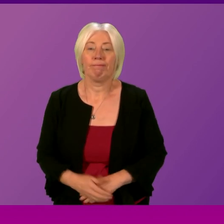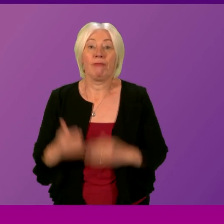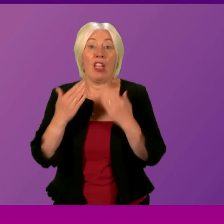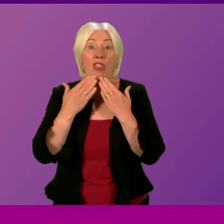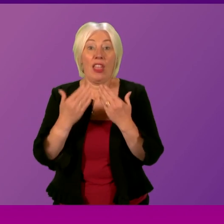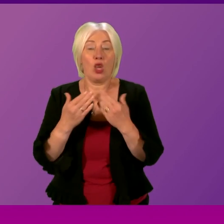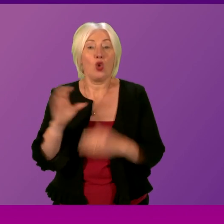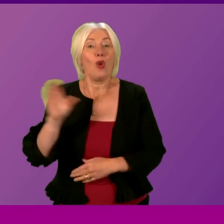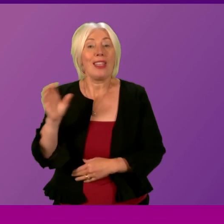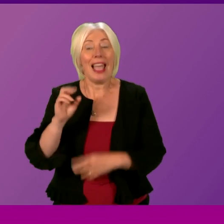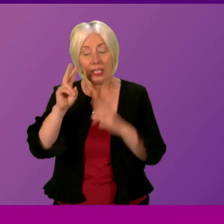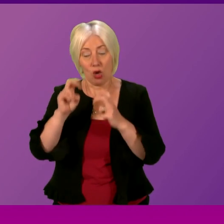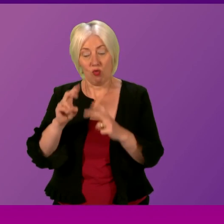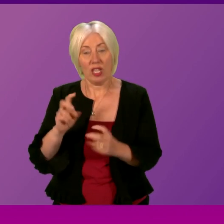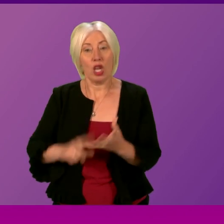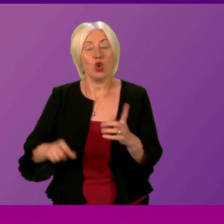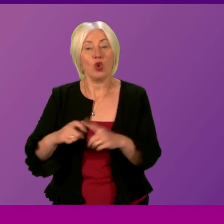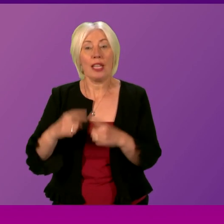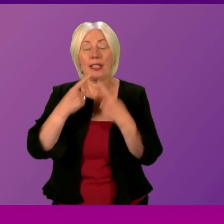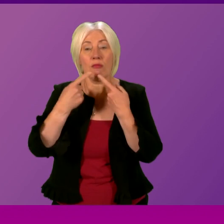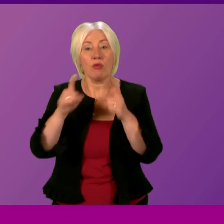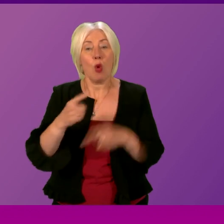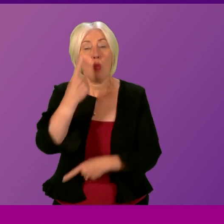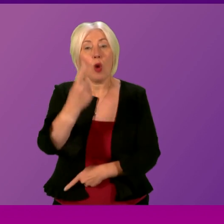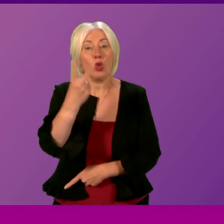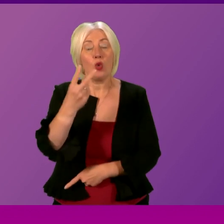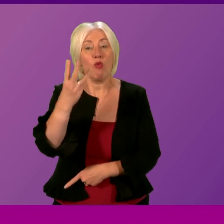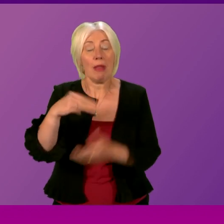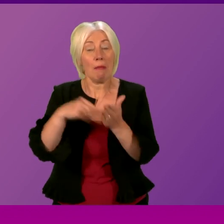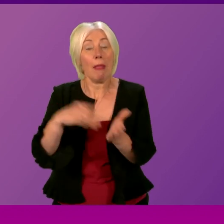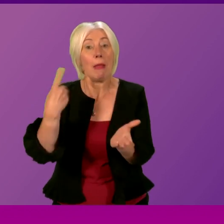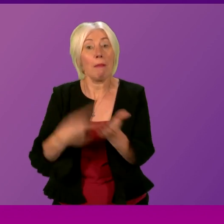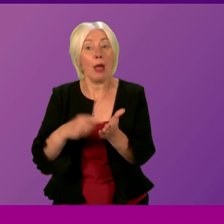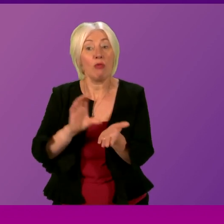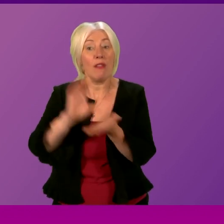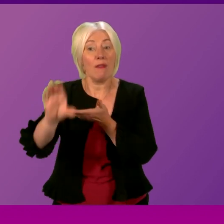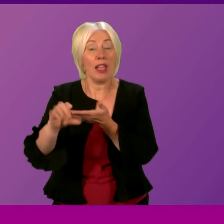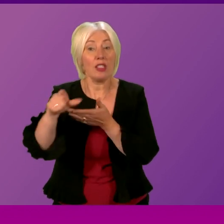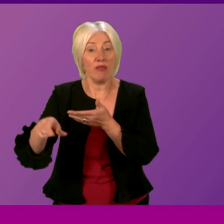Cancer Research UK has announced a £123 million investment in the Cancer Research UK Scotland